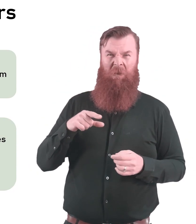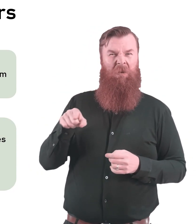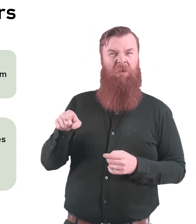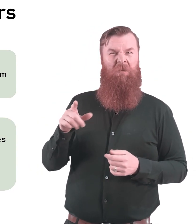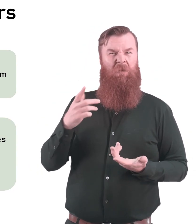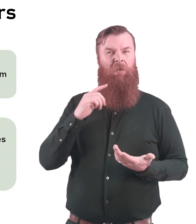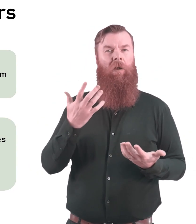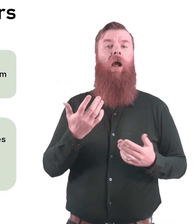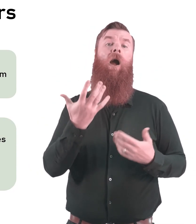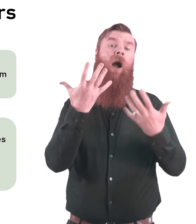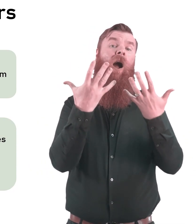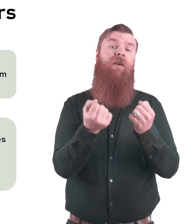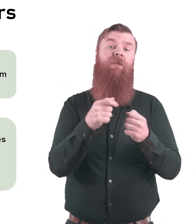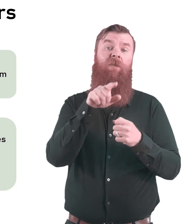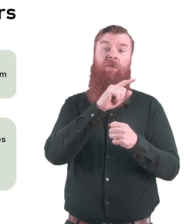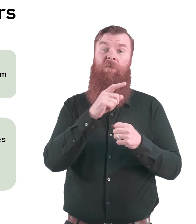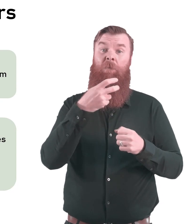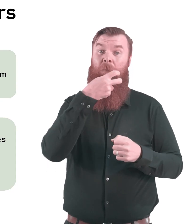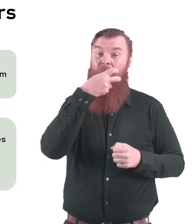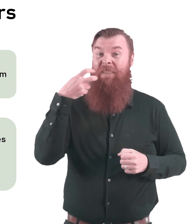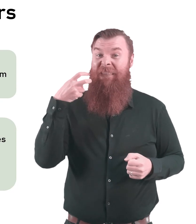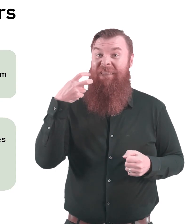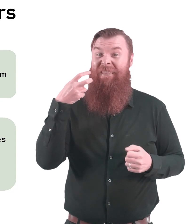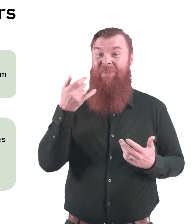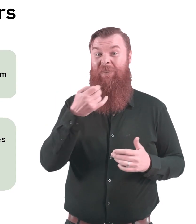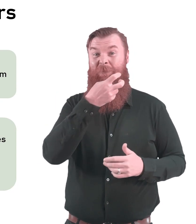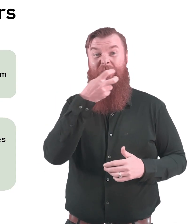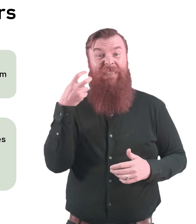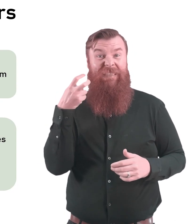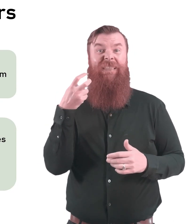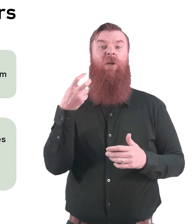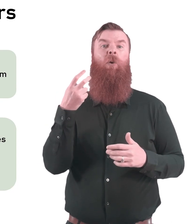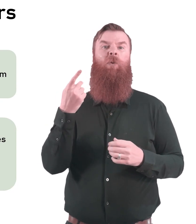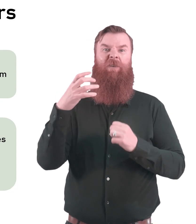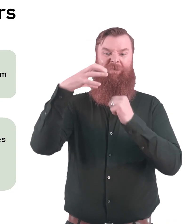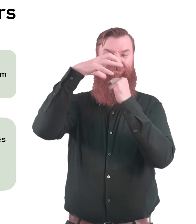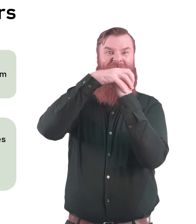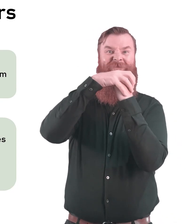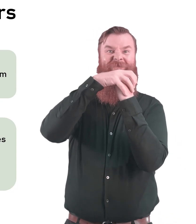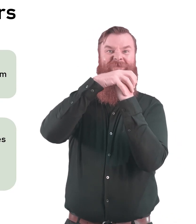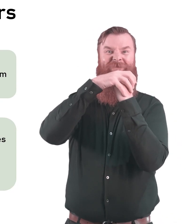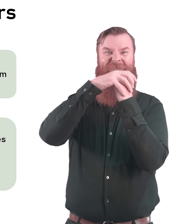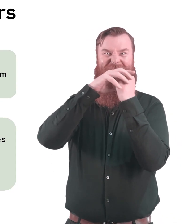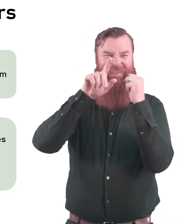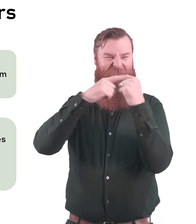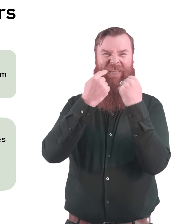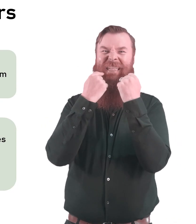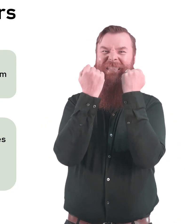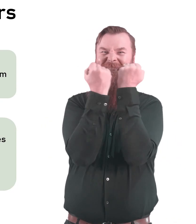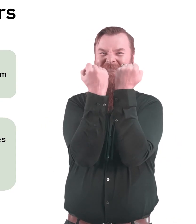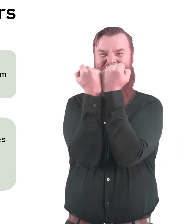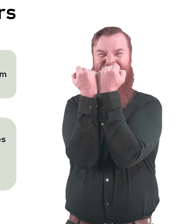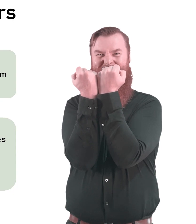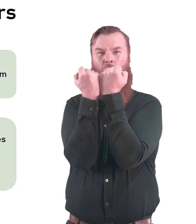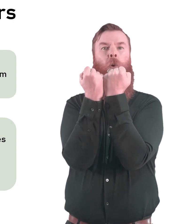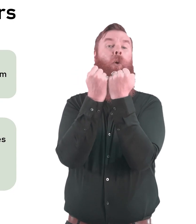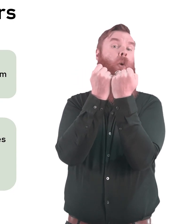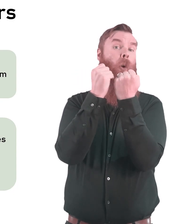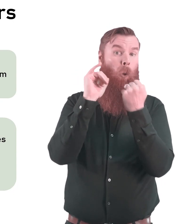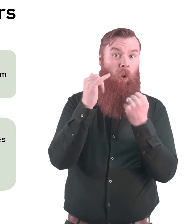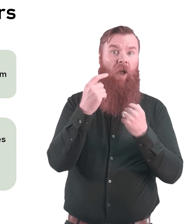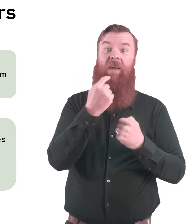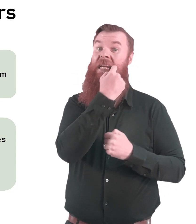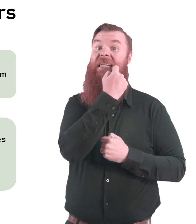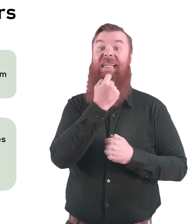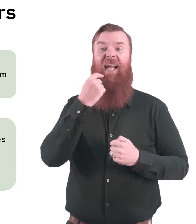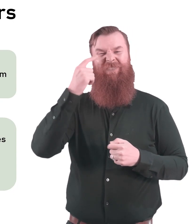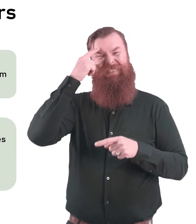Consider using a water flosser if you have braces, crowns, bridges, dental implants or gum disease.